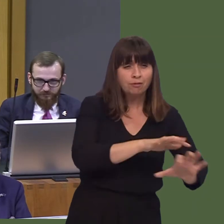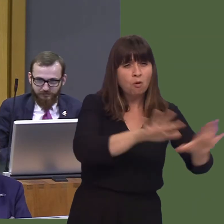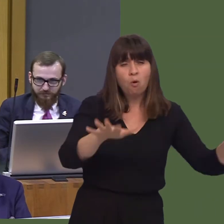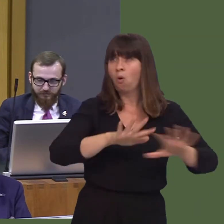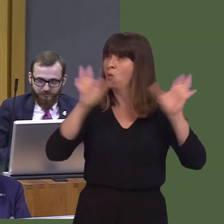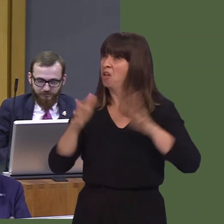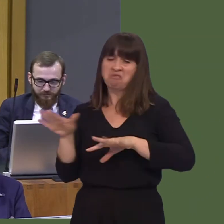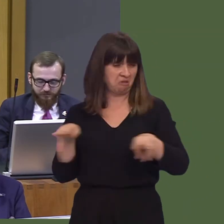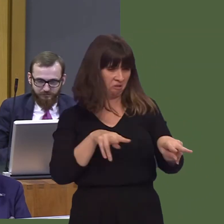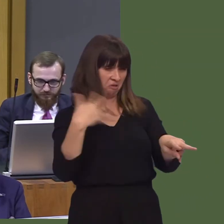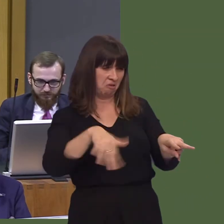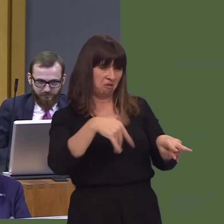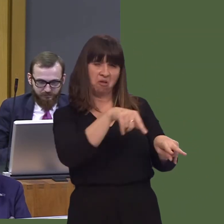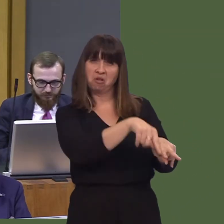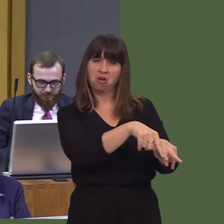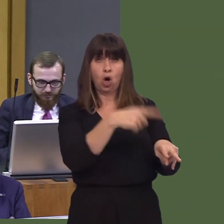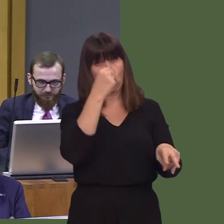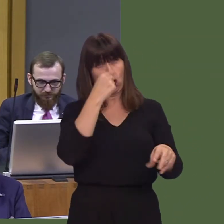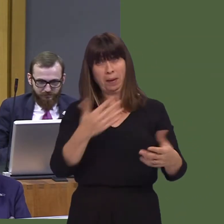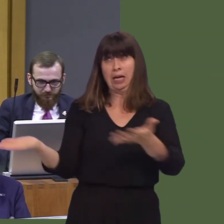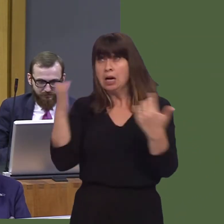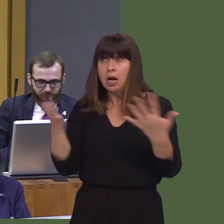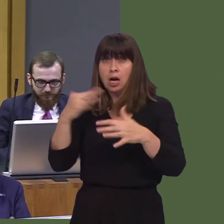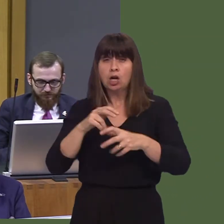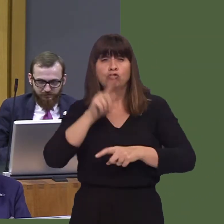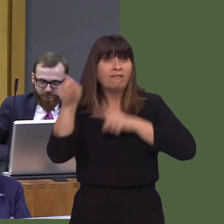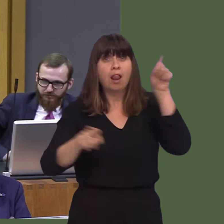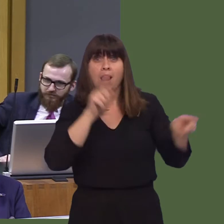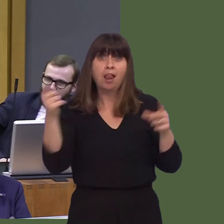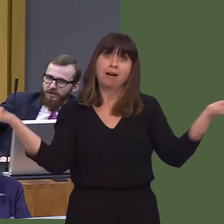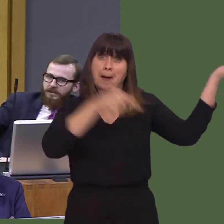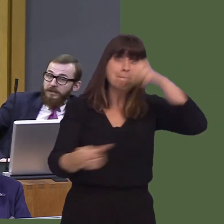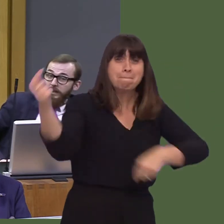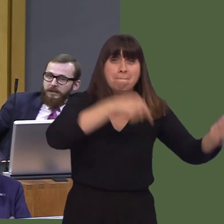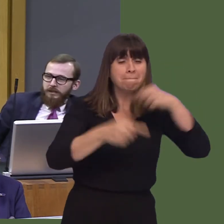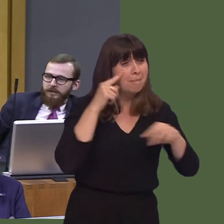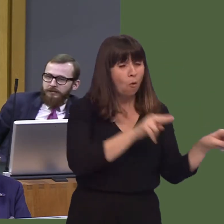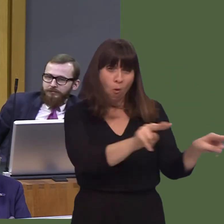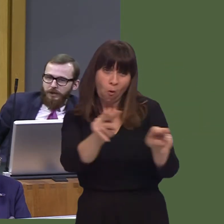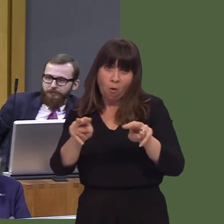This project could be a real draw in terms of promoting the industrial heritage of the Cynon Valley and indeed Wales.